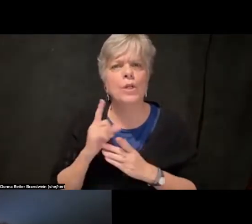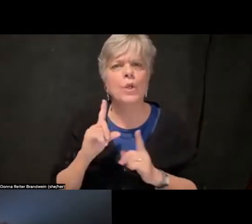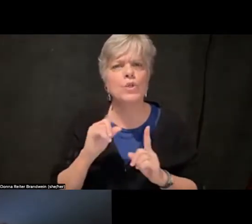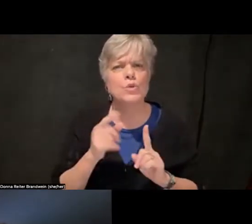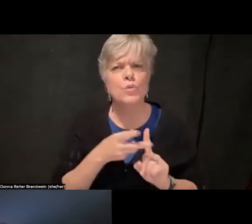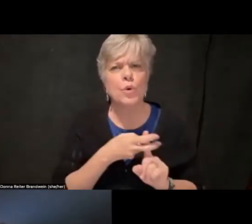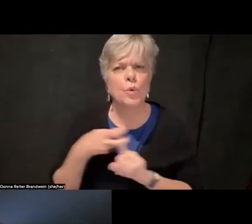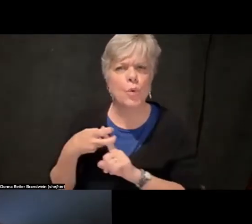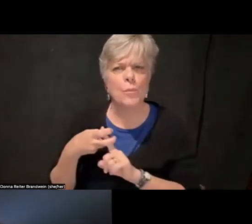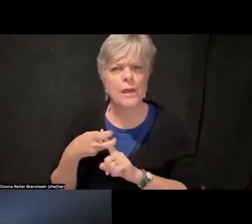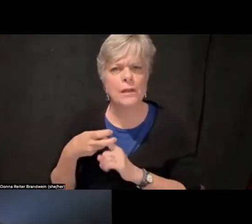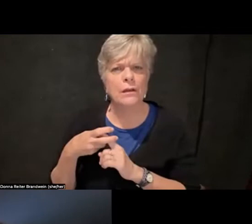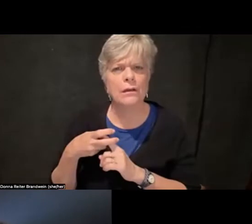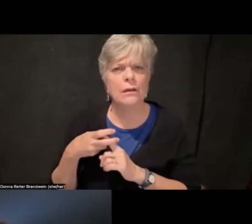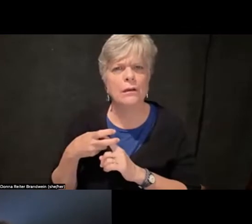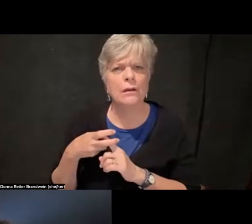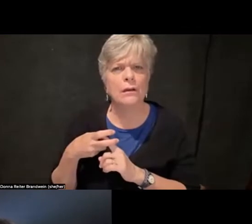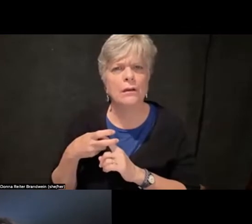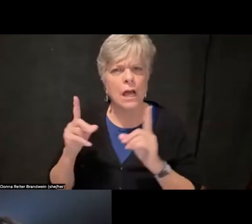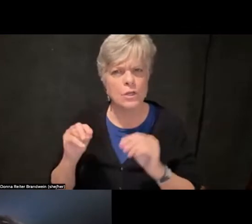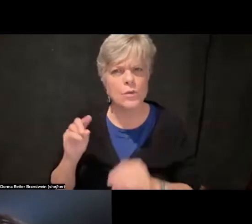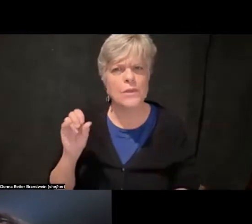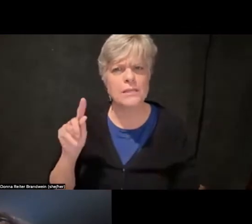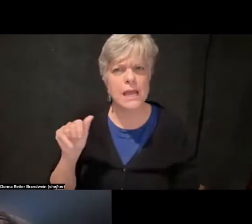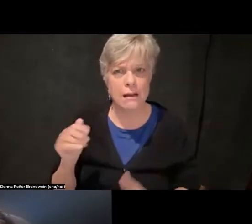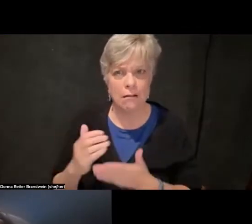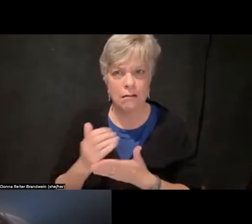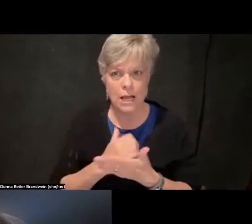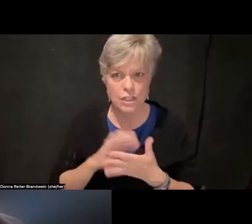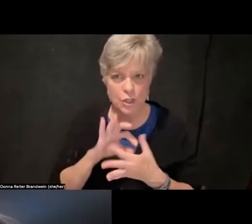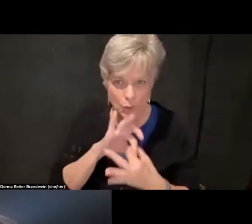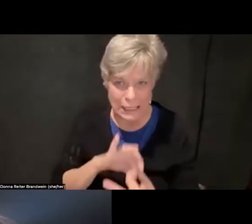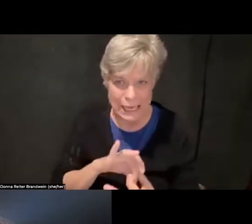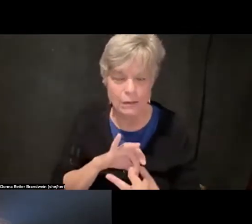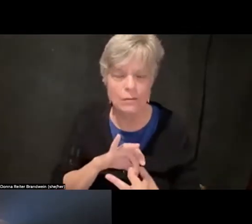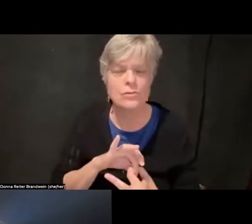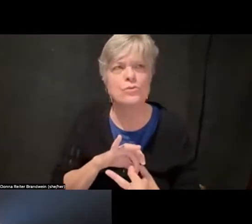and then do the data collection around word of mouth.